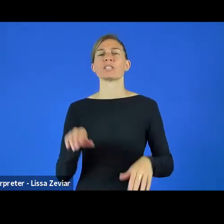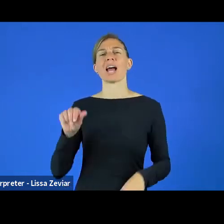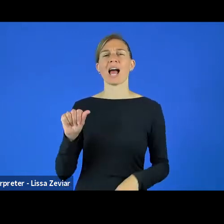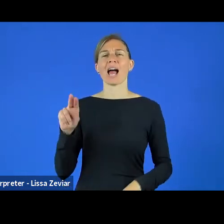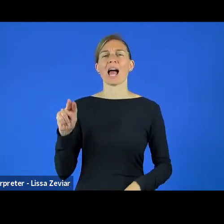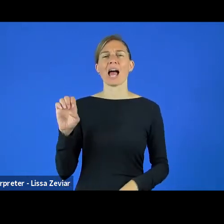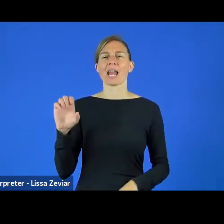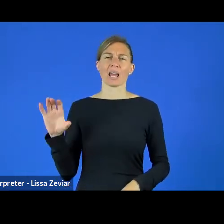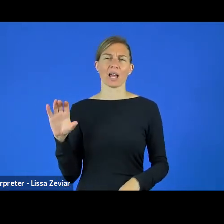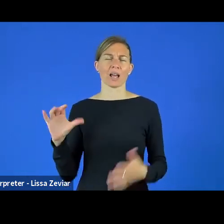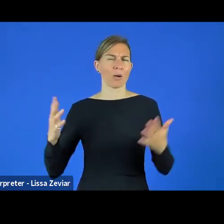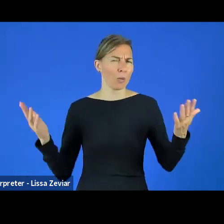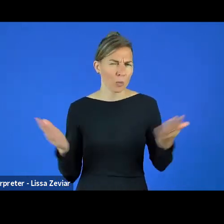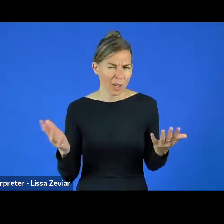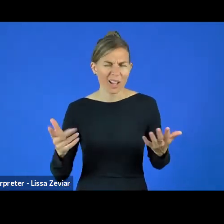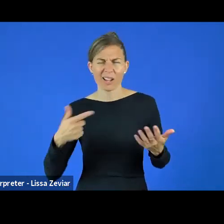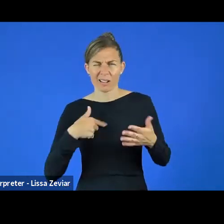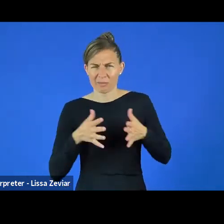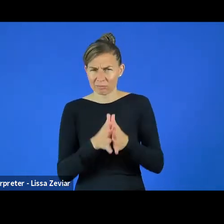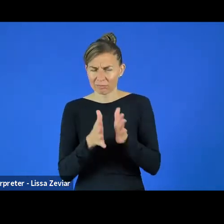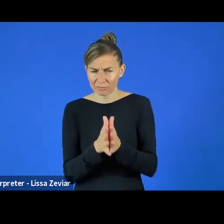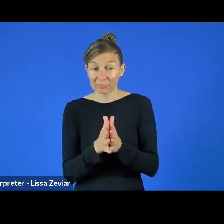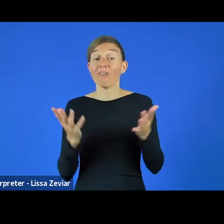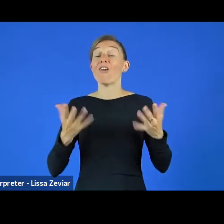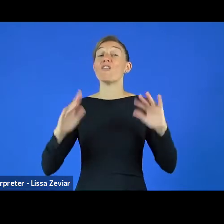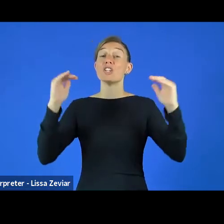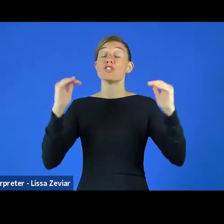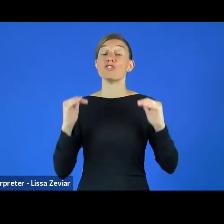Then, what is standardisation and how it works.